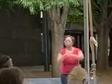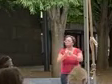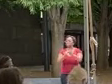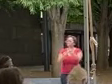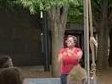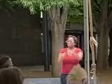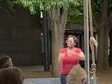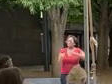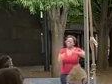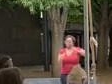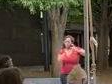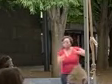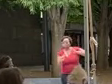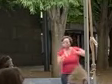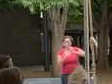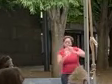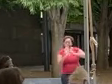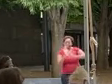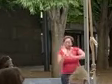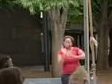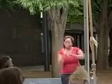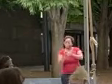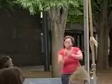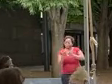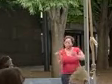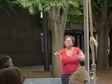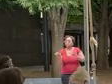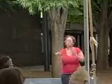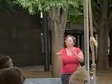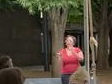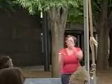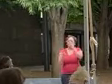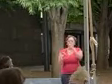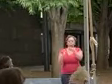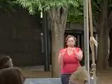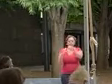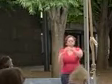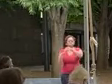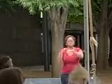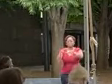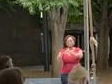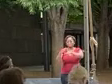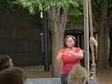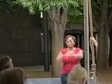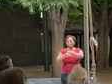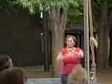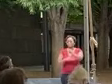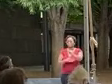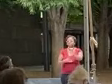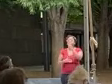and the disability rights movement to ensure this important history is never erased.